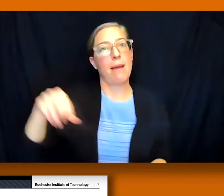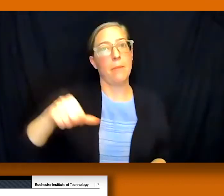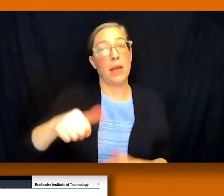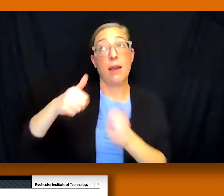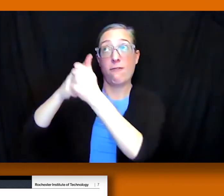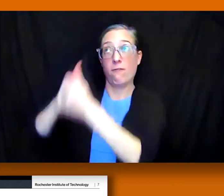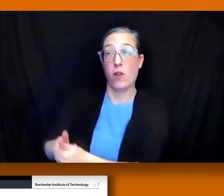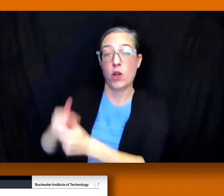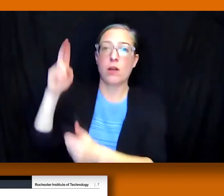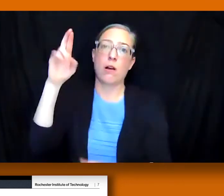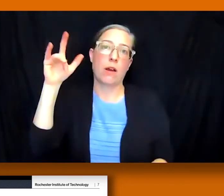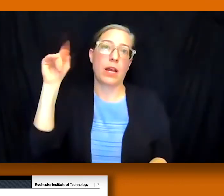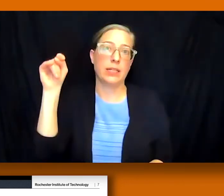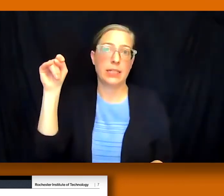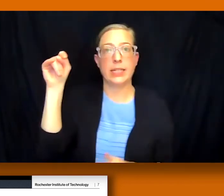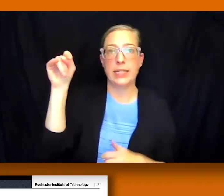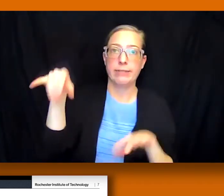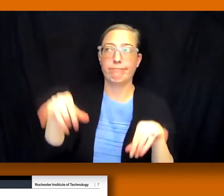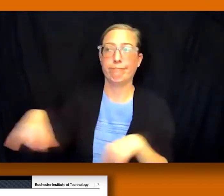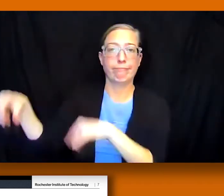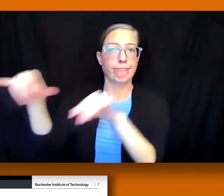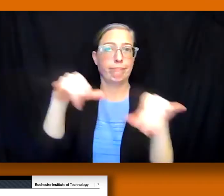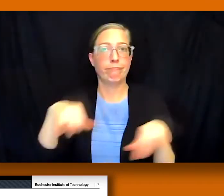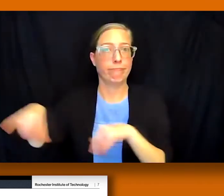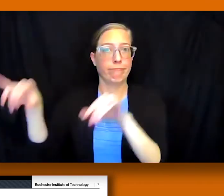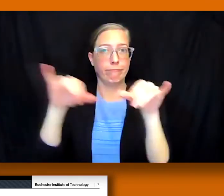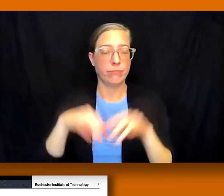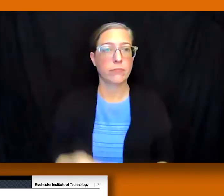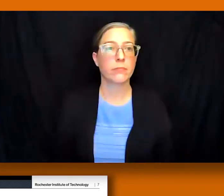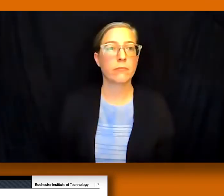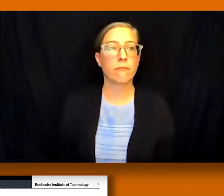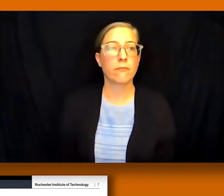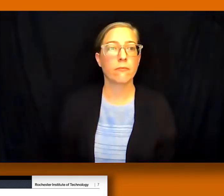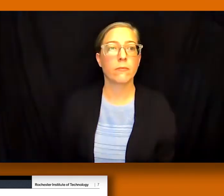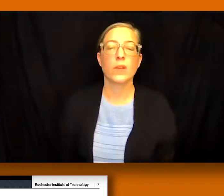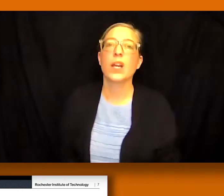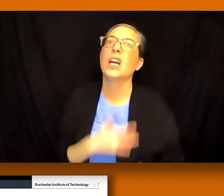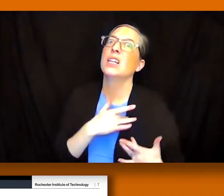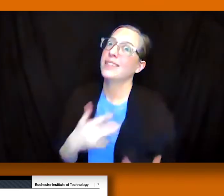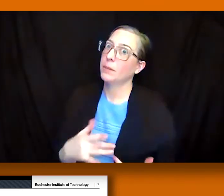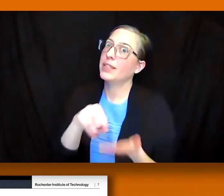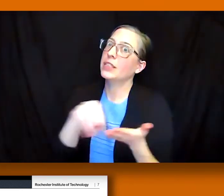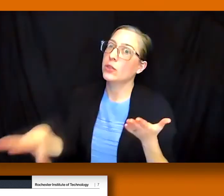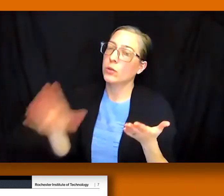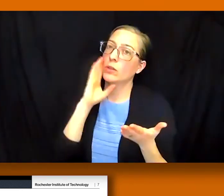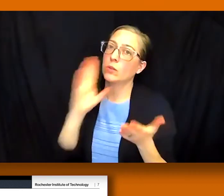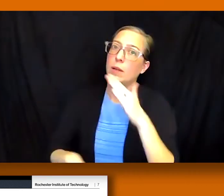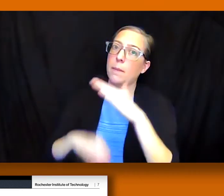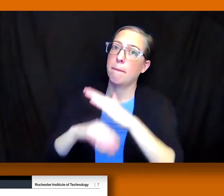Um, typically they would max out at 20 hours per week during the academic year